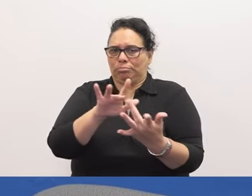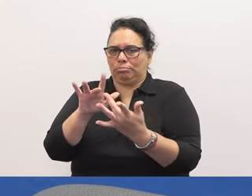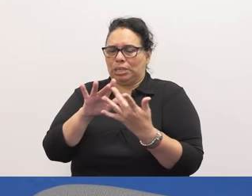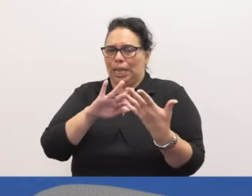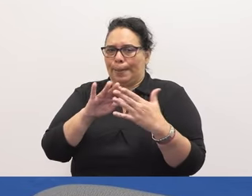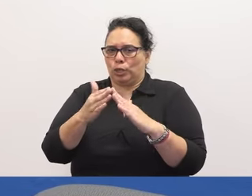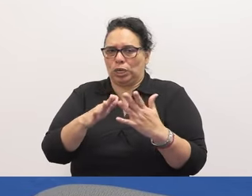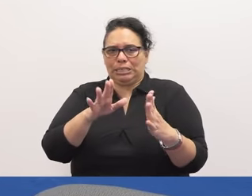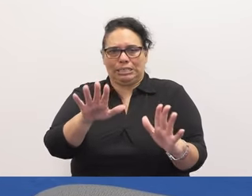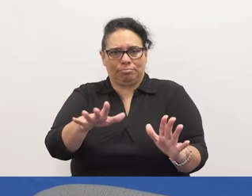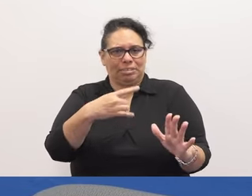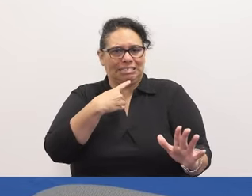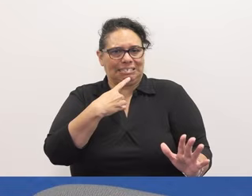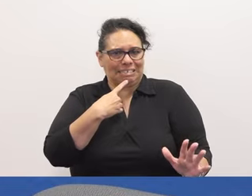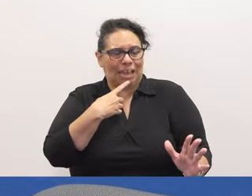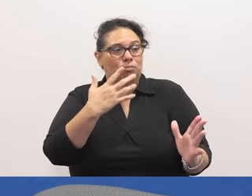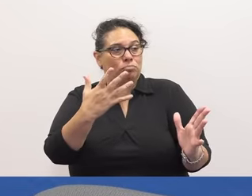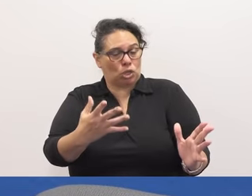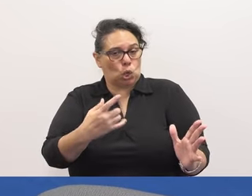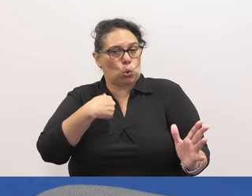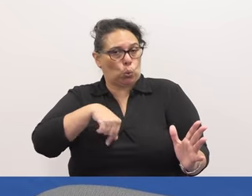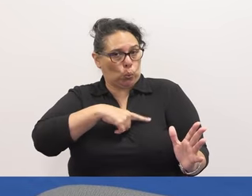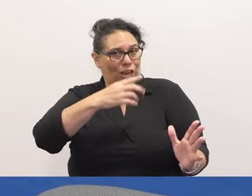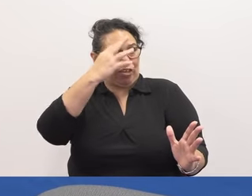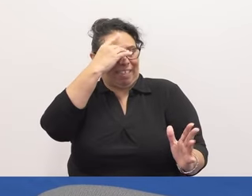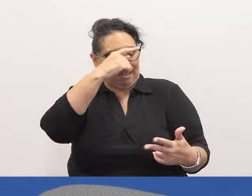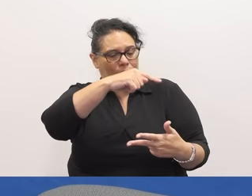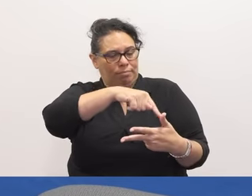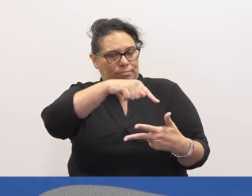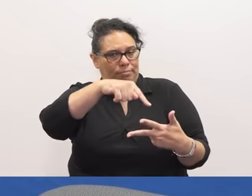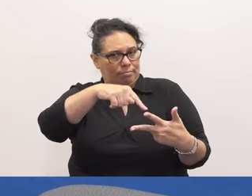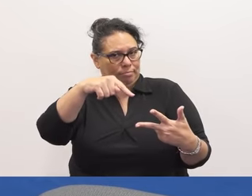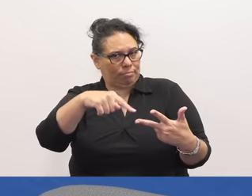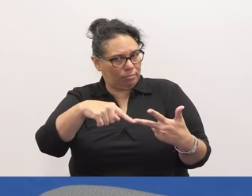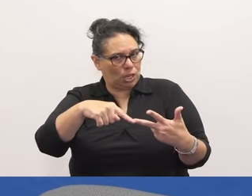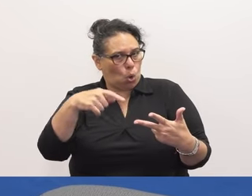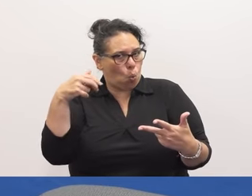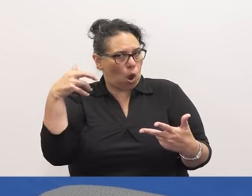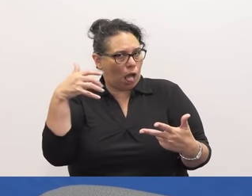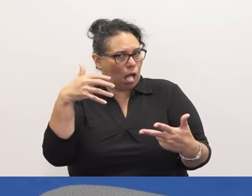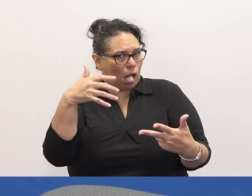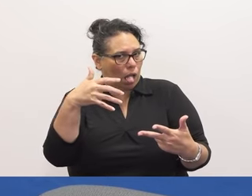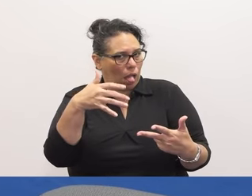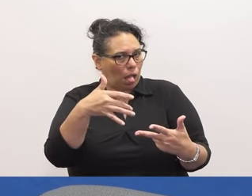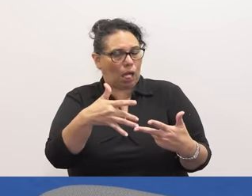and say, "This is what we're thinking, we're real close. If you got any feedback, let us know."